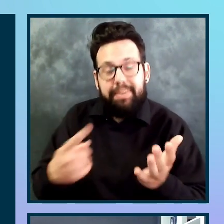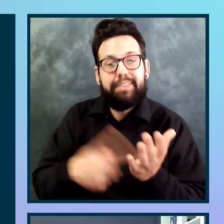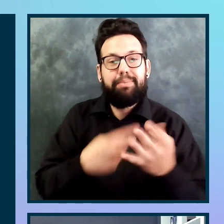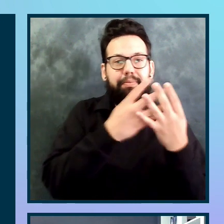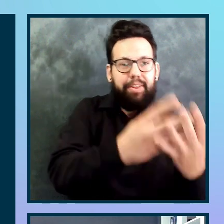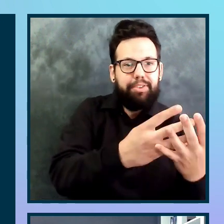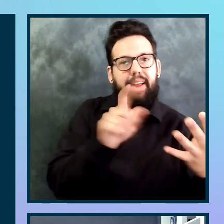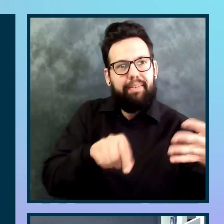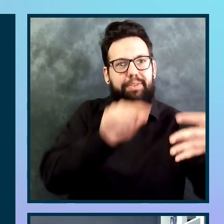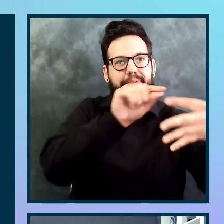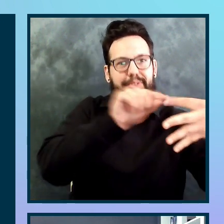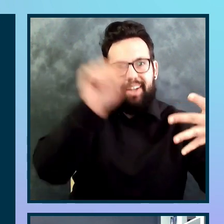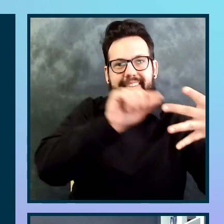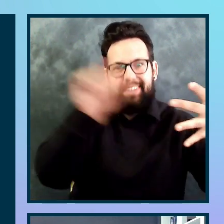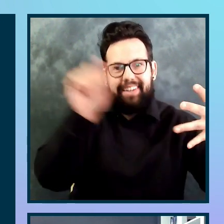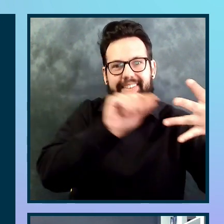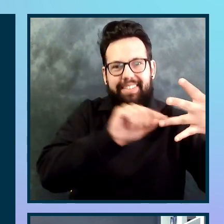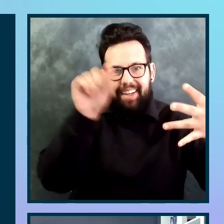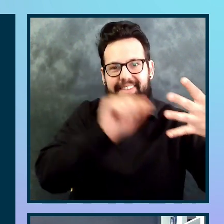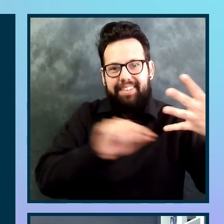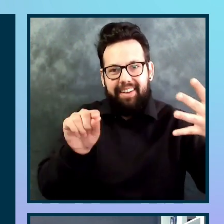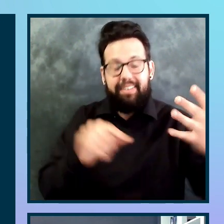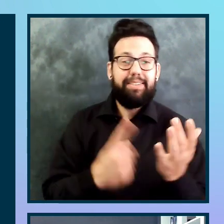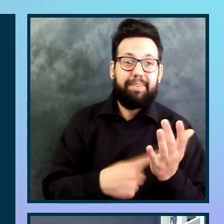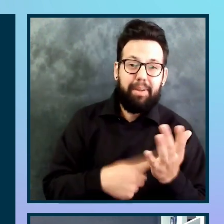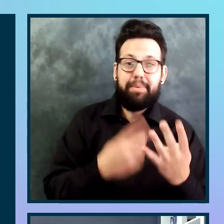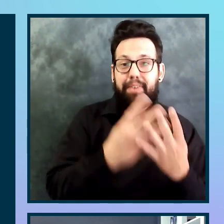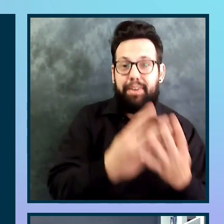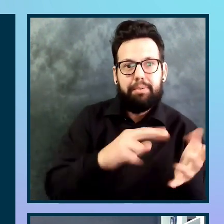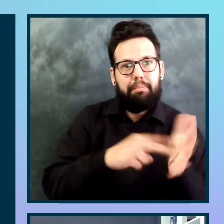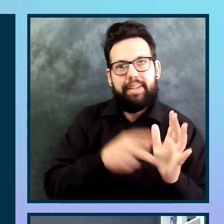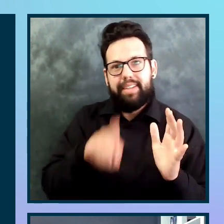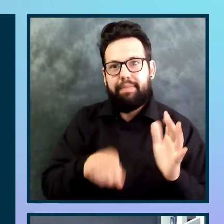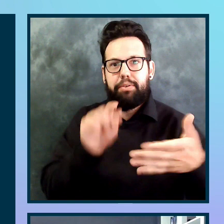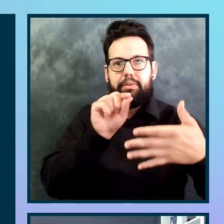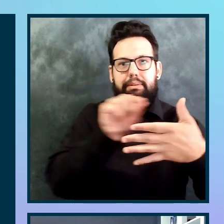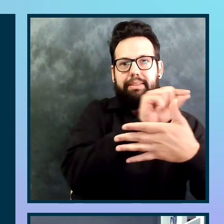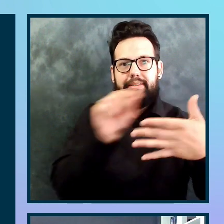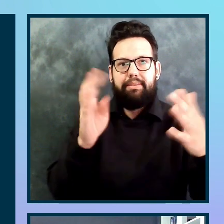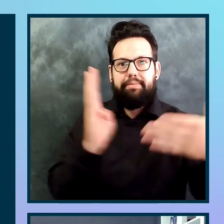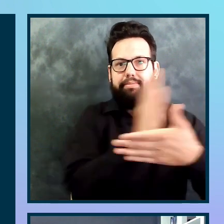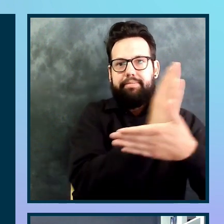Sometimes there are radio buttons, sometimes there's letters, so a price. I wanna filter by the perks